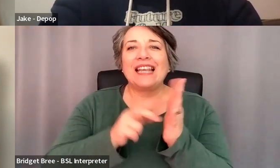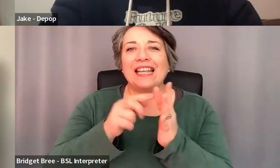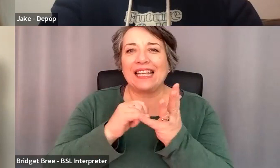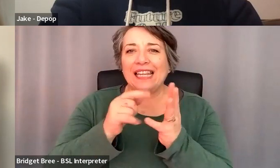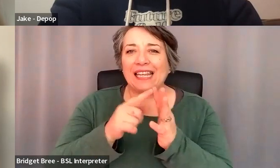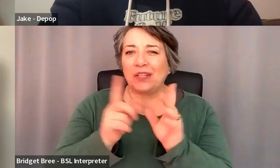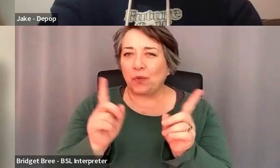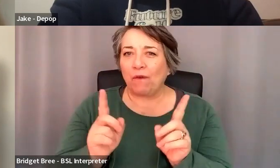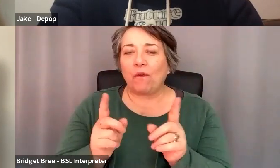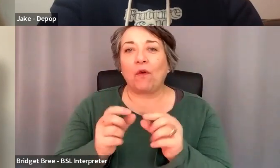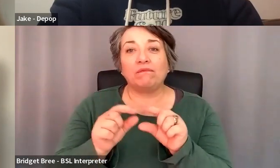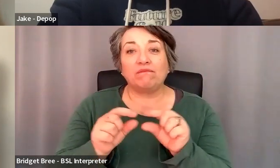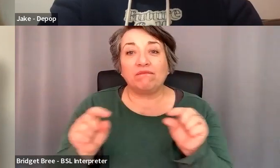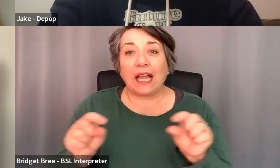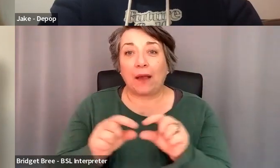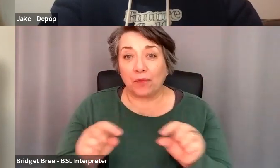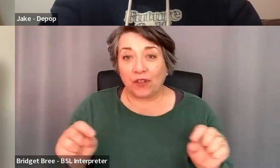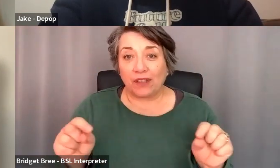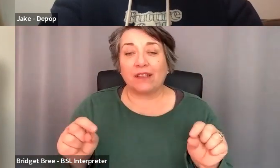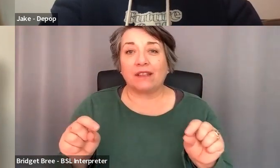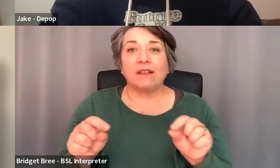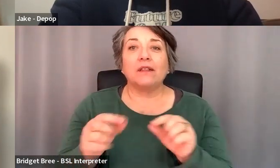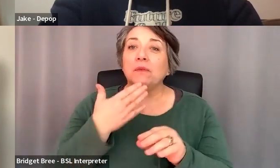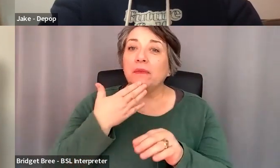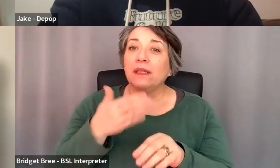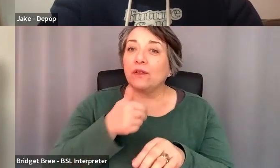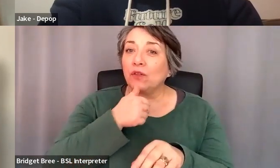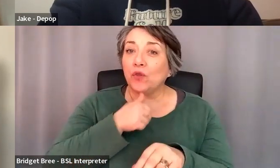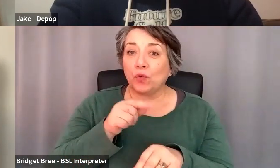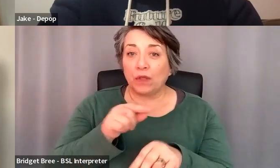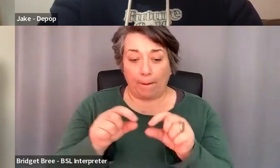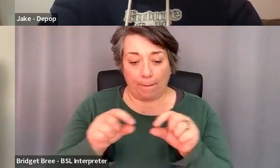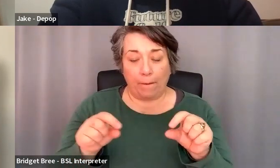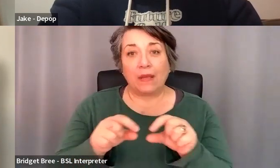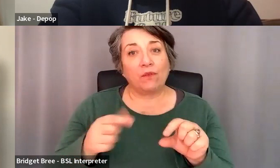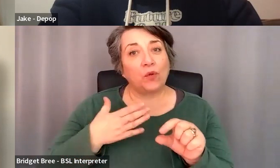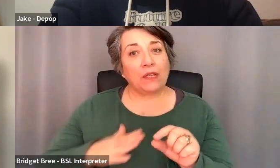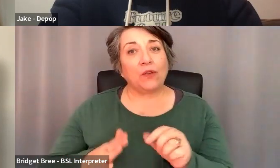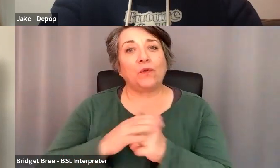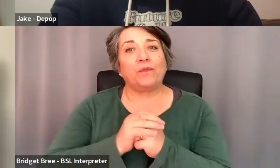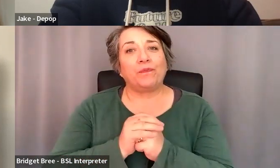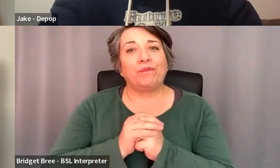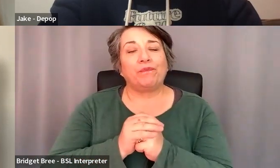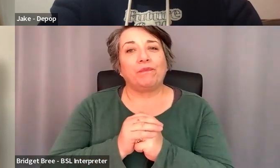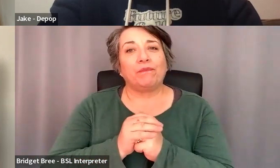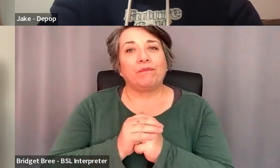So if we're using captions, then Denise will be providing those for us. So if you are using captions, Denise will be providing those for us. Okay. If everyone is set up.